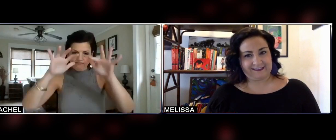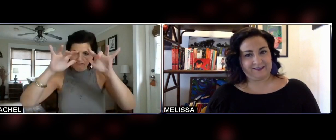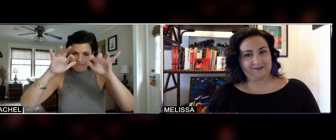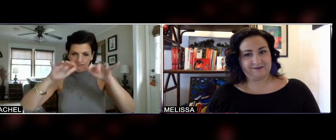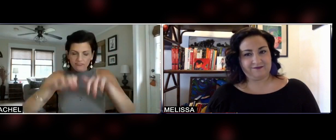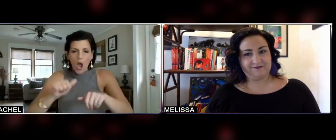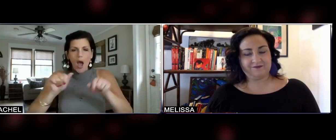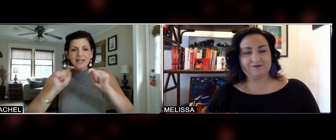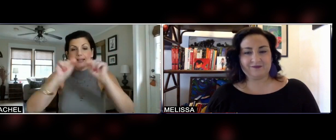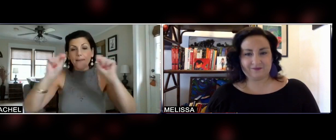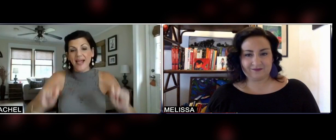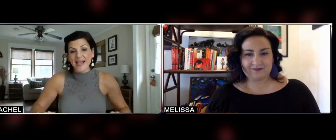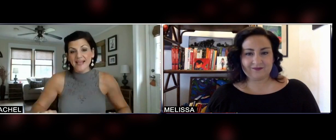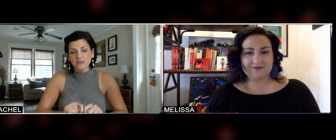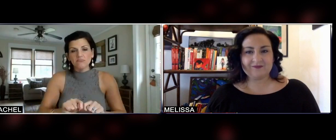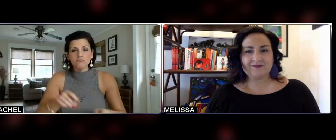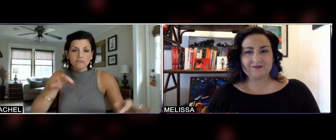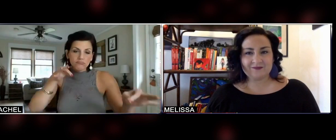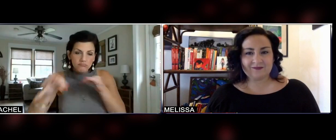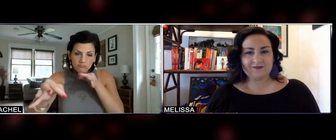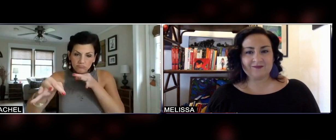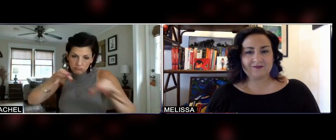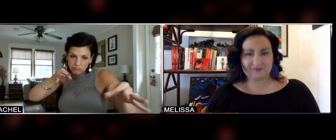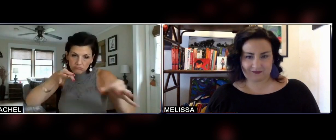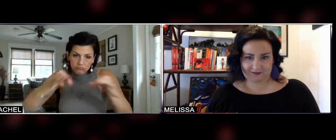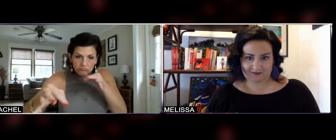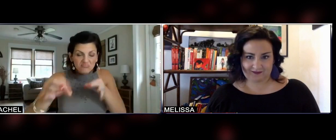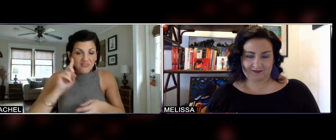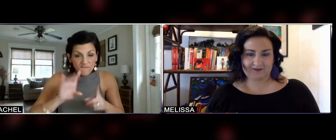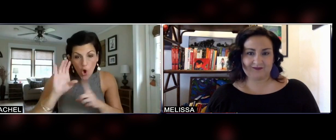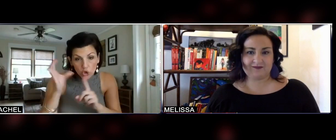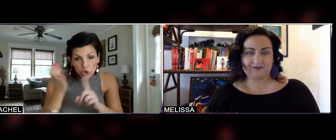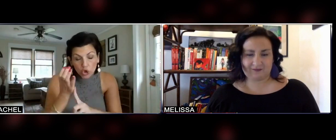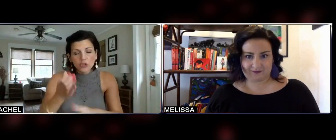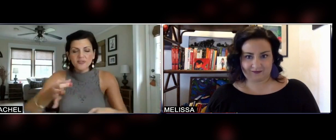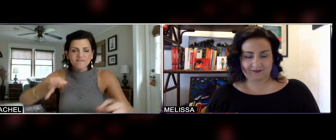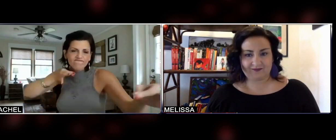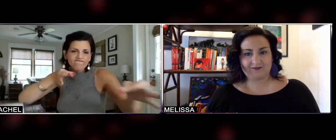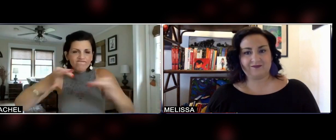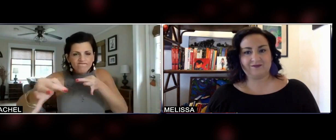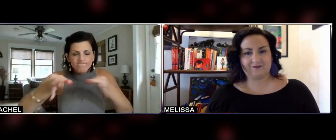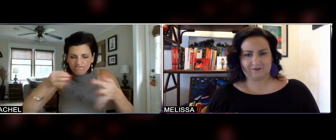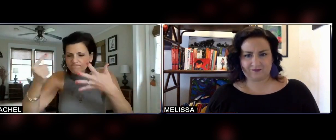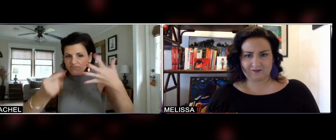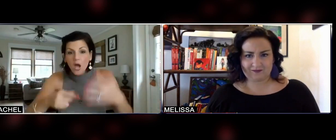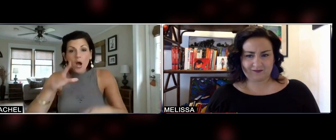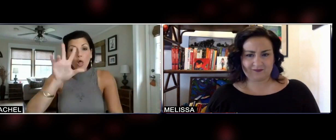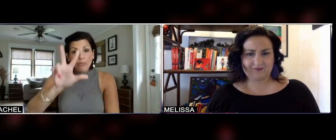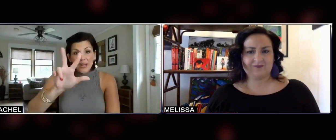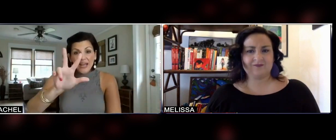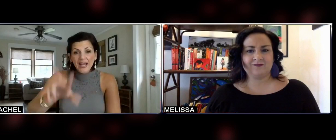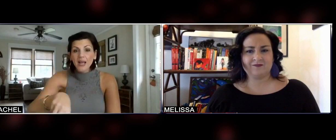So, I created a template that explained deaf culture and many things.